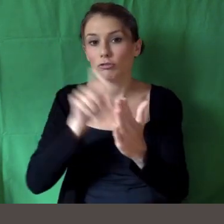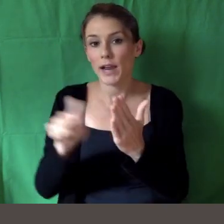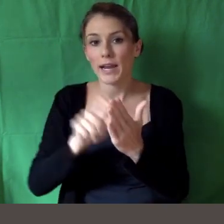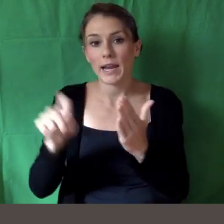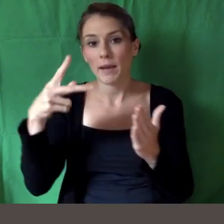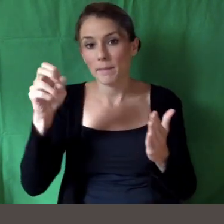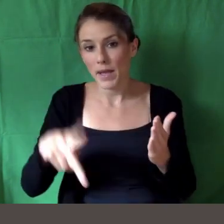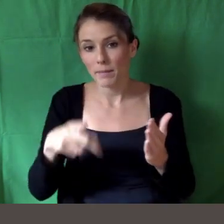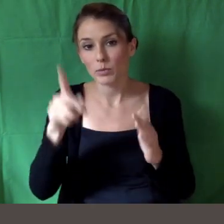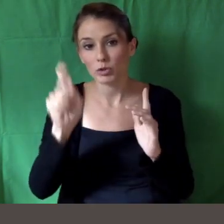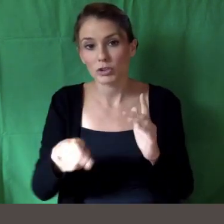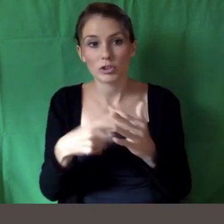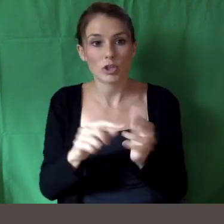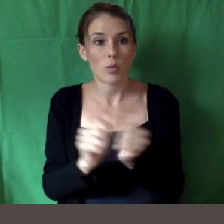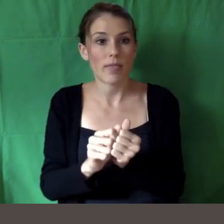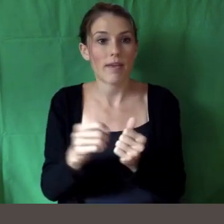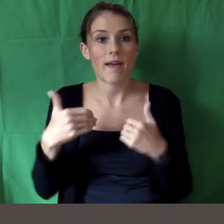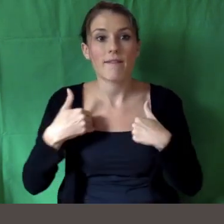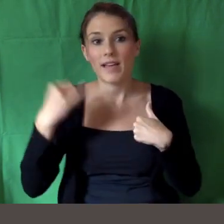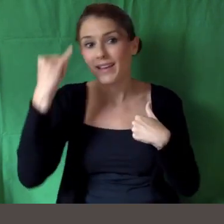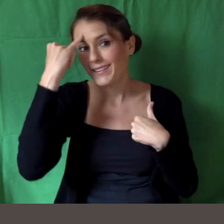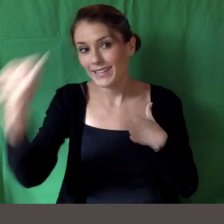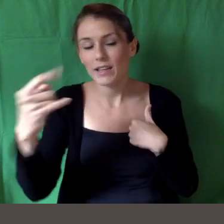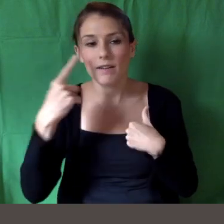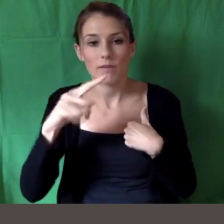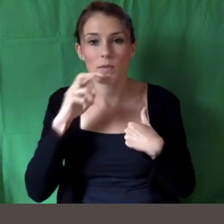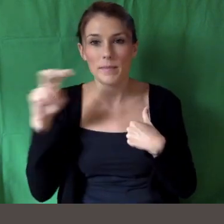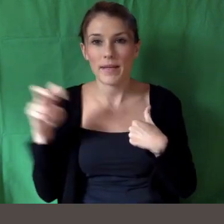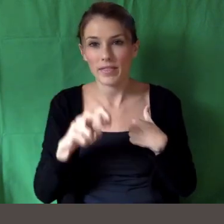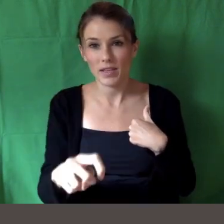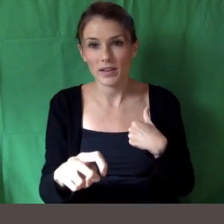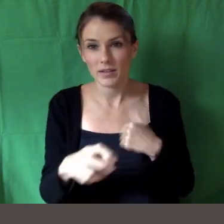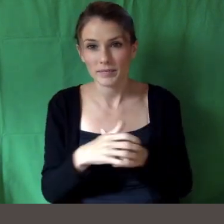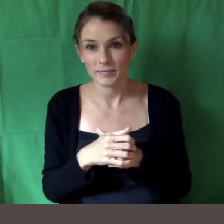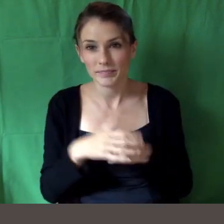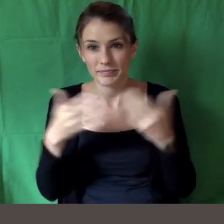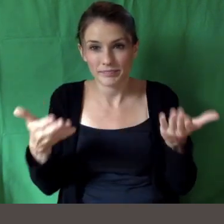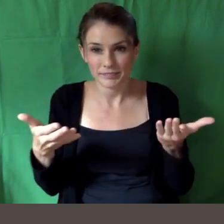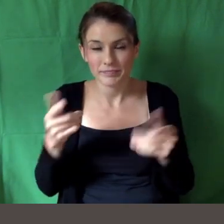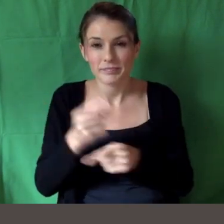You should start with having an idea for Python, right? Here's the thing.